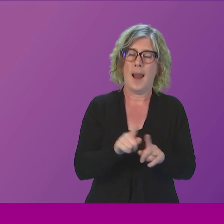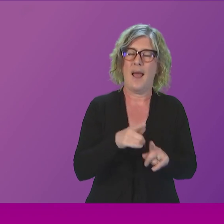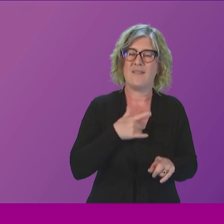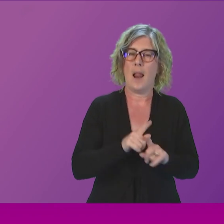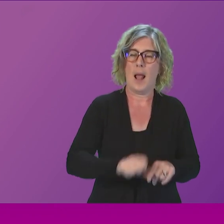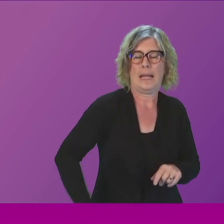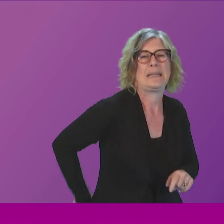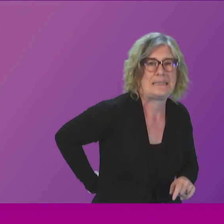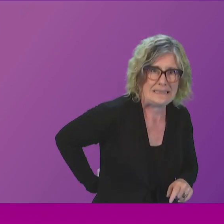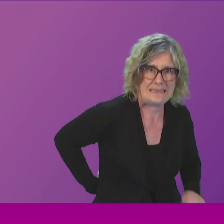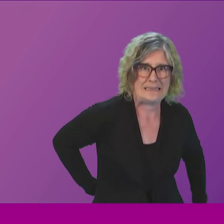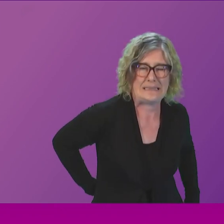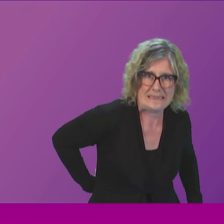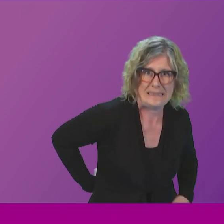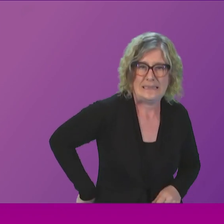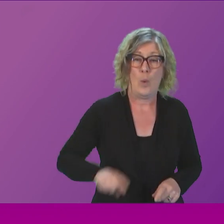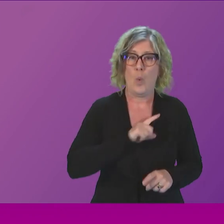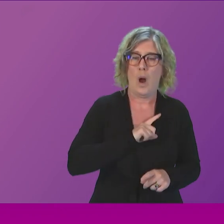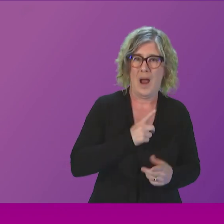There is only so much that the Scottish Government can do.